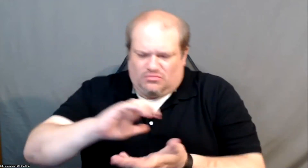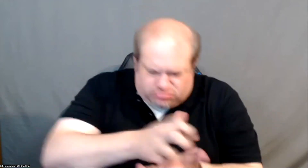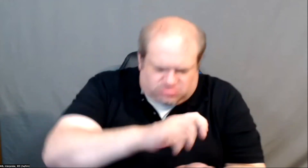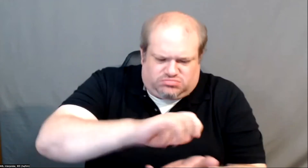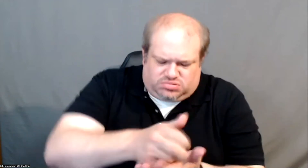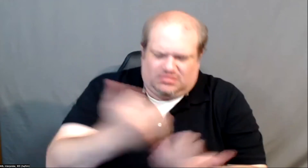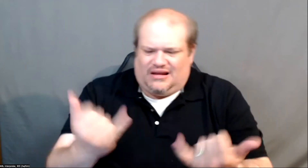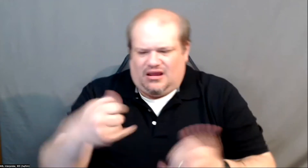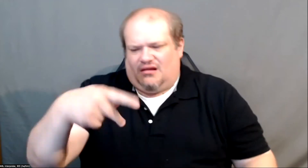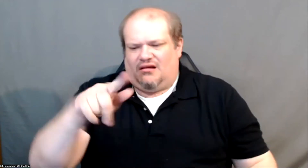Una vez mas.